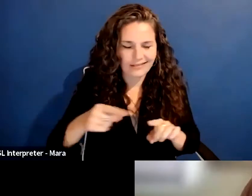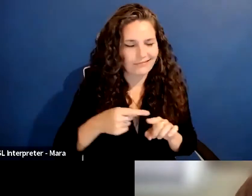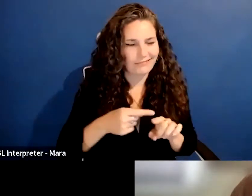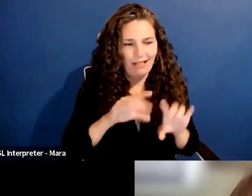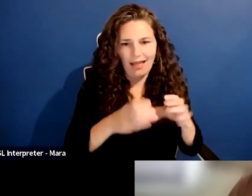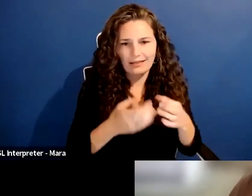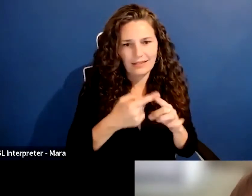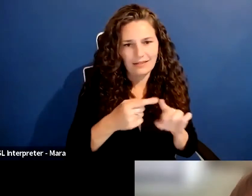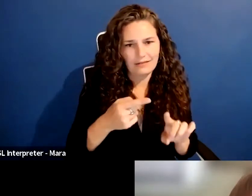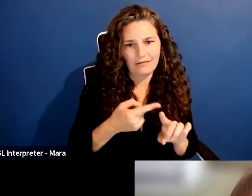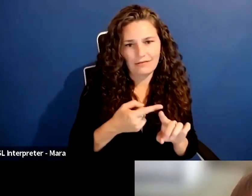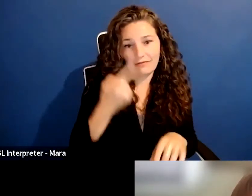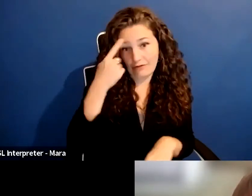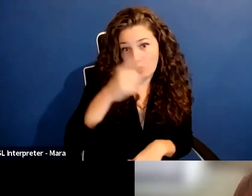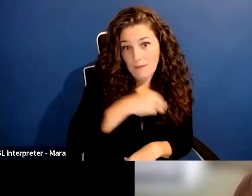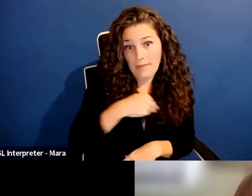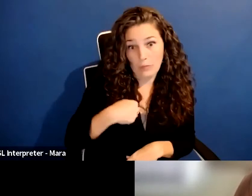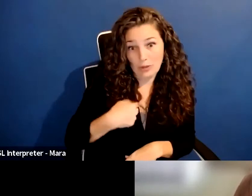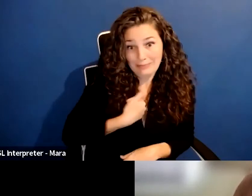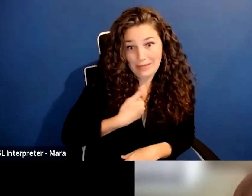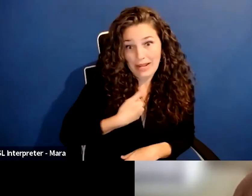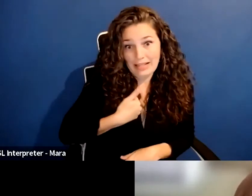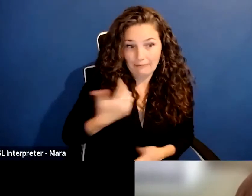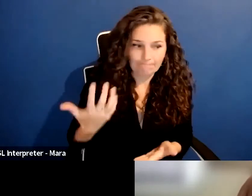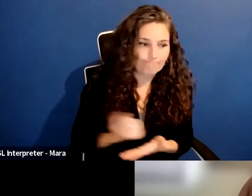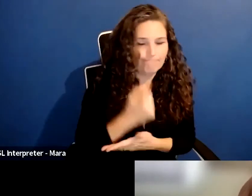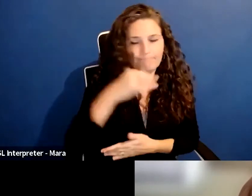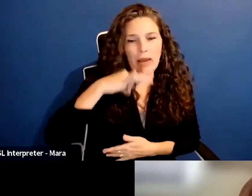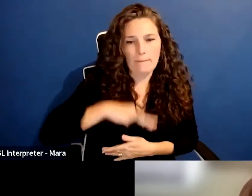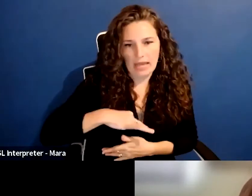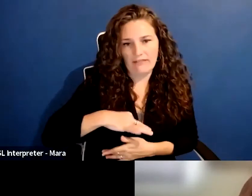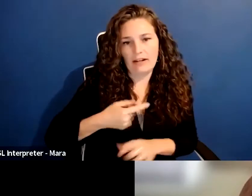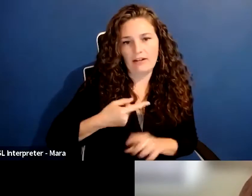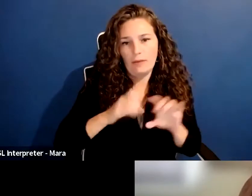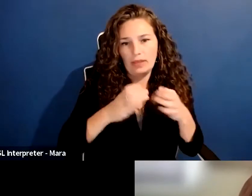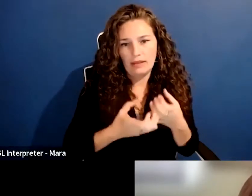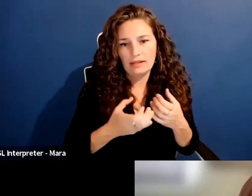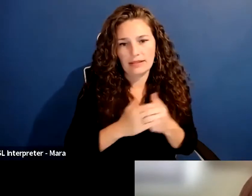as I have taken advantage of many of them myself and I highly recommend them.